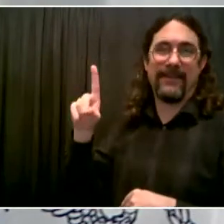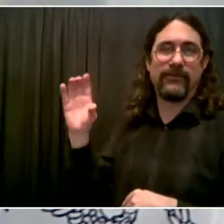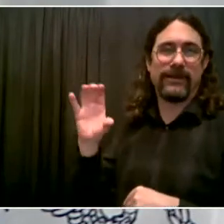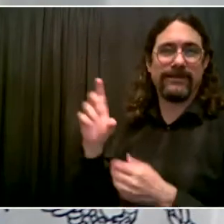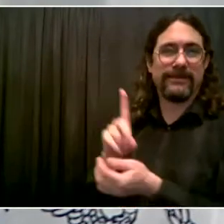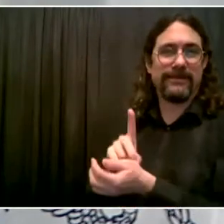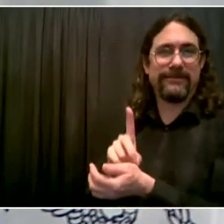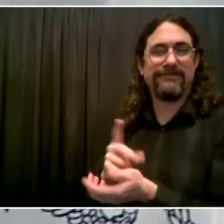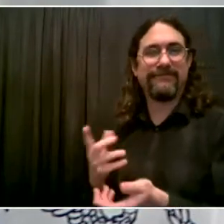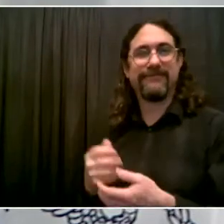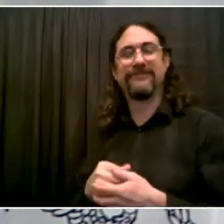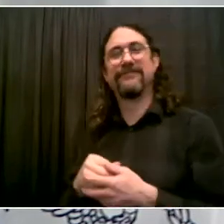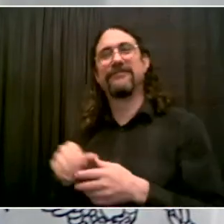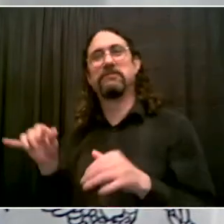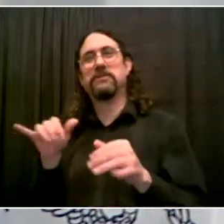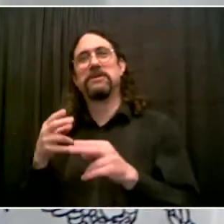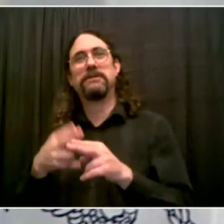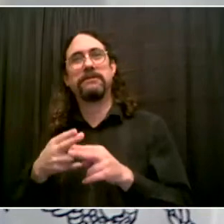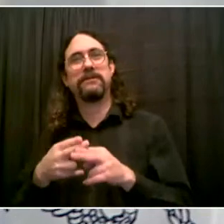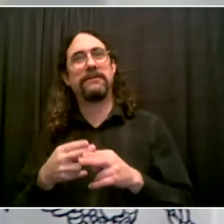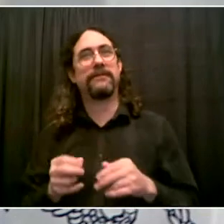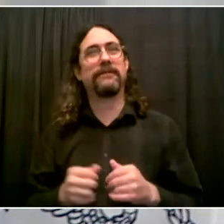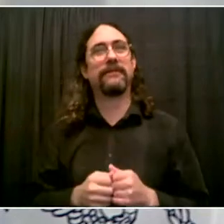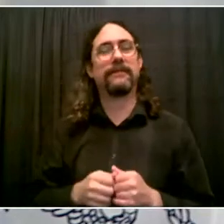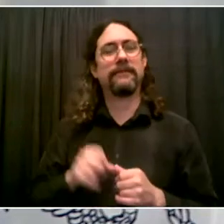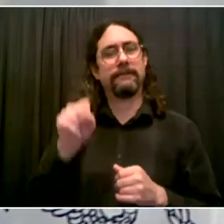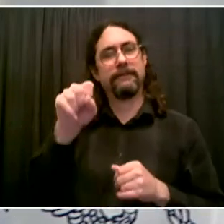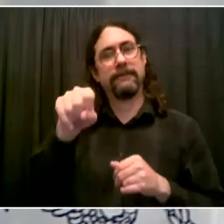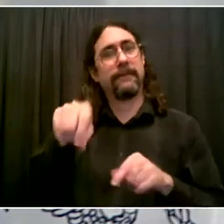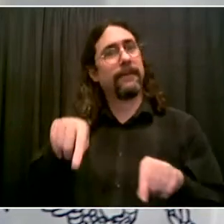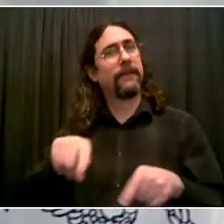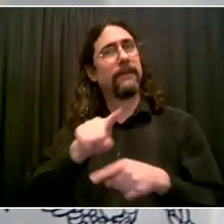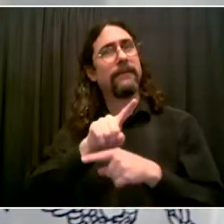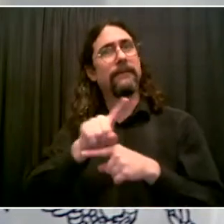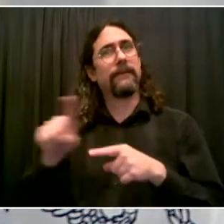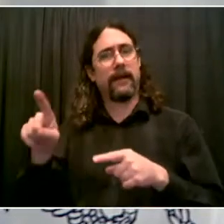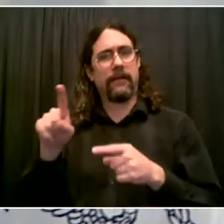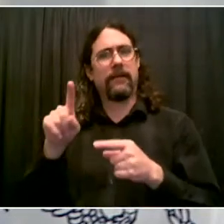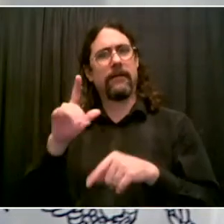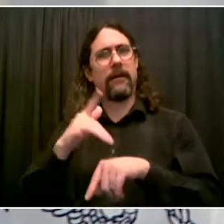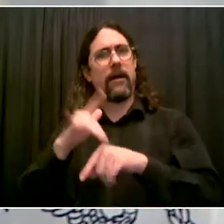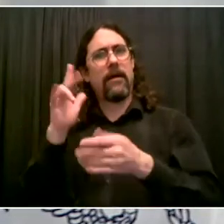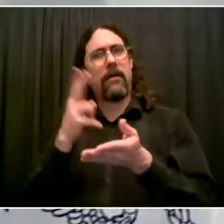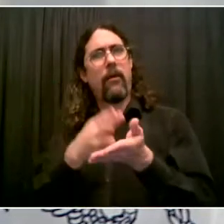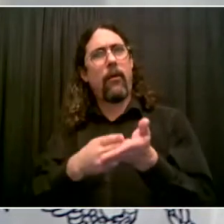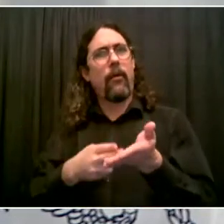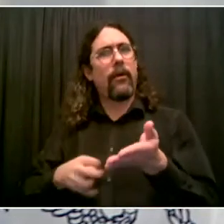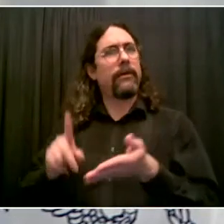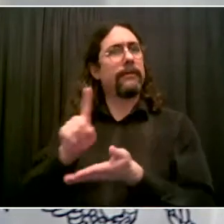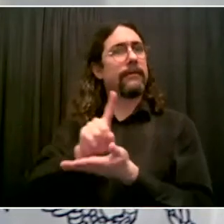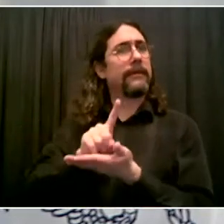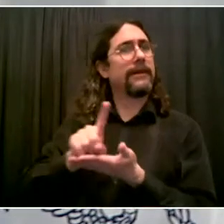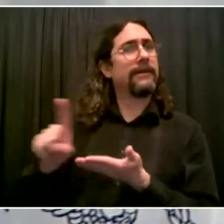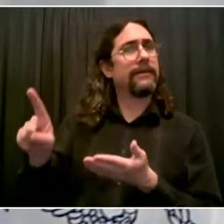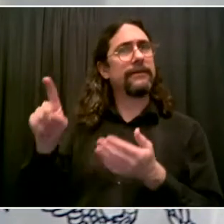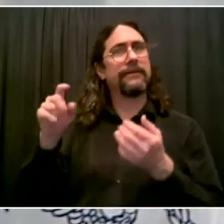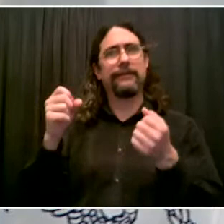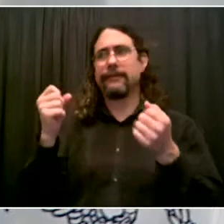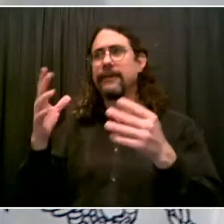IS THE CITY'S DOCTOR. . T BUDAVID YOYOREU' ASKING SUCH AN IMPORTANT EQUSTION. WE KNOW IT'S S HOLY WEEK IT'S A VERY POWERFUL AND SPSPIAECL L IMT